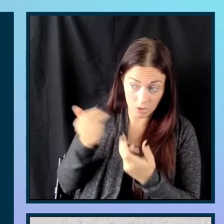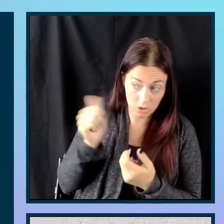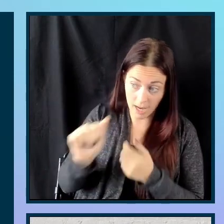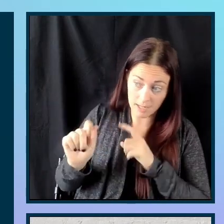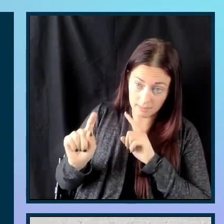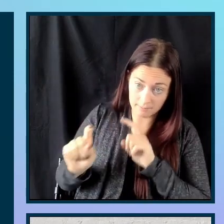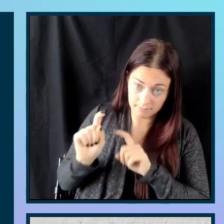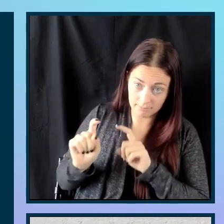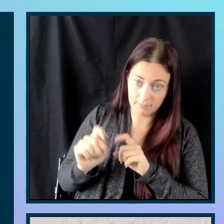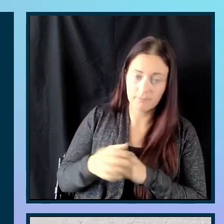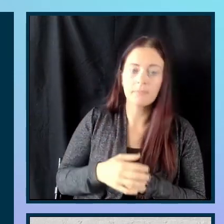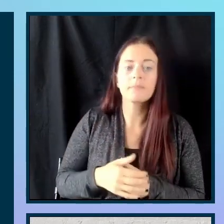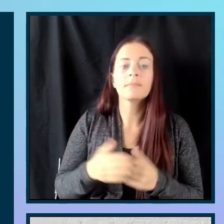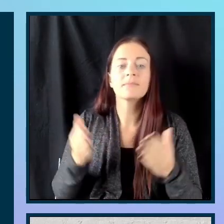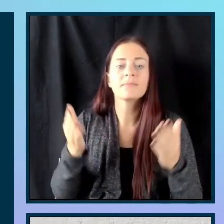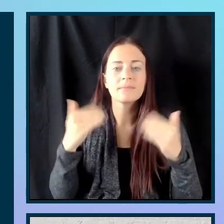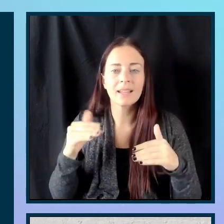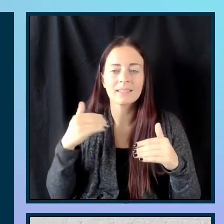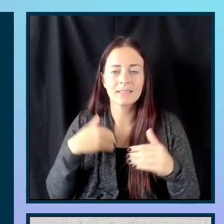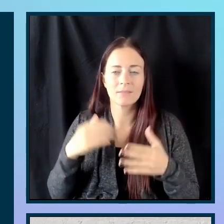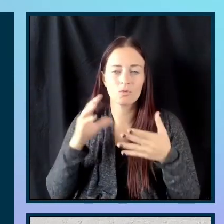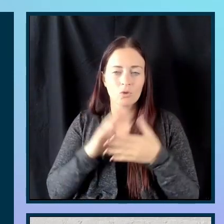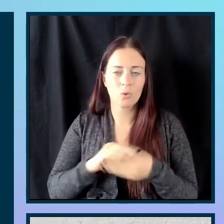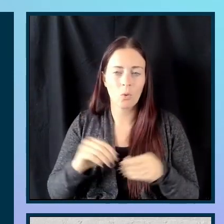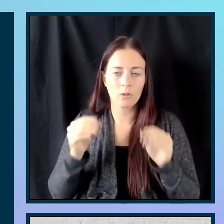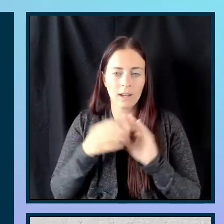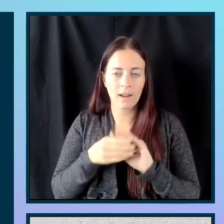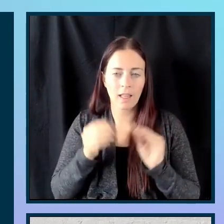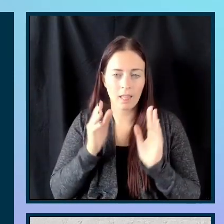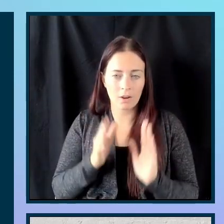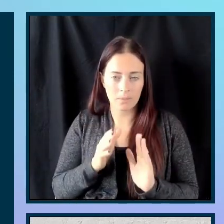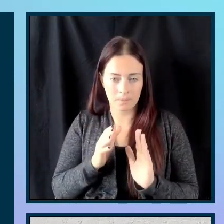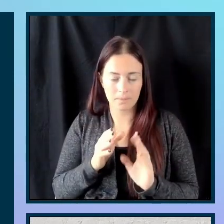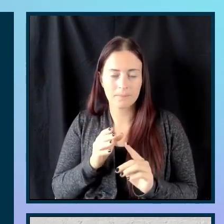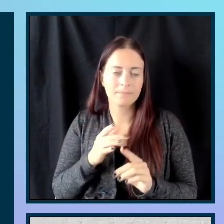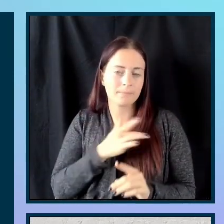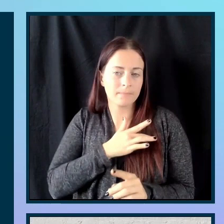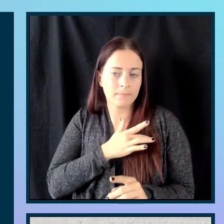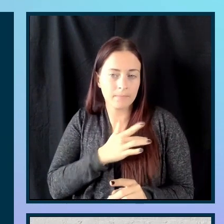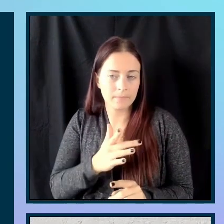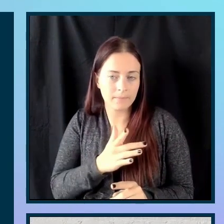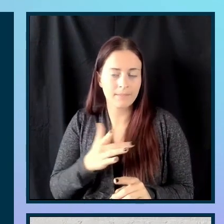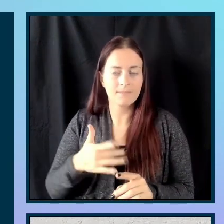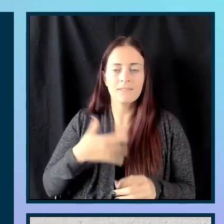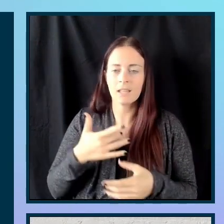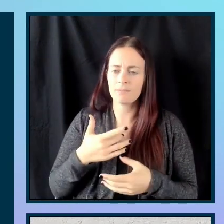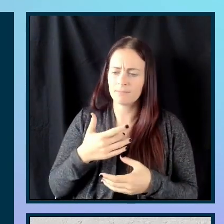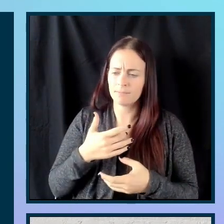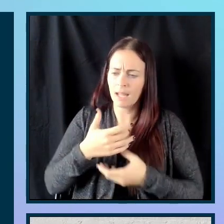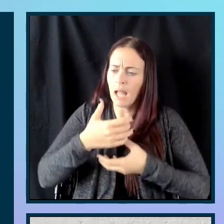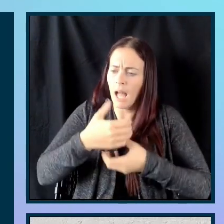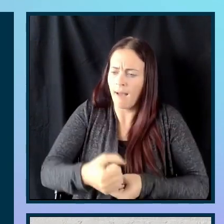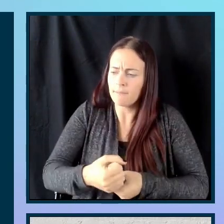Next, we have the storyteller. Storytellers feel confident advocating for accessibility,